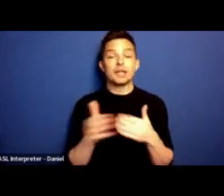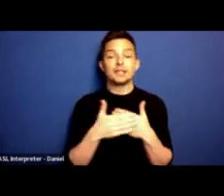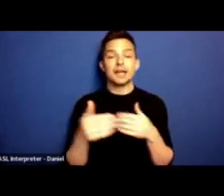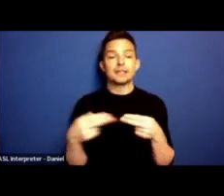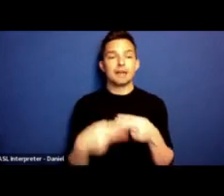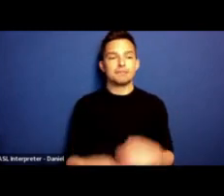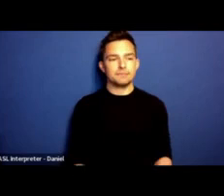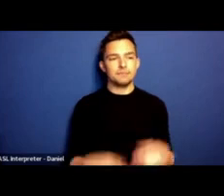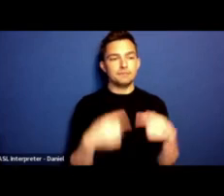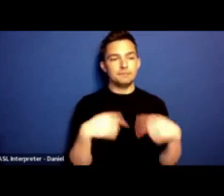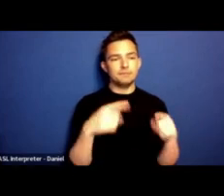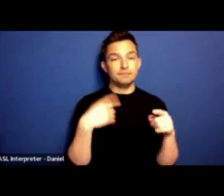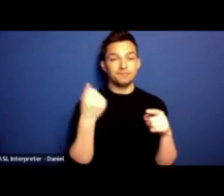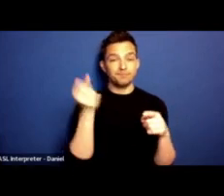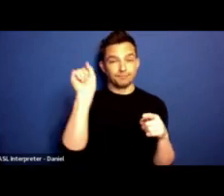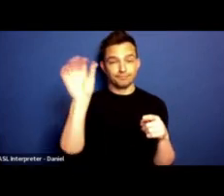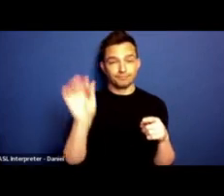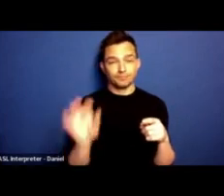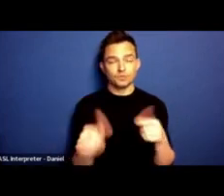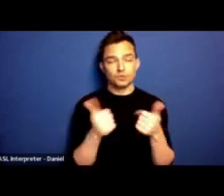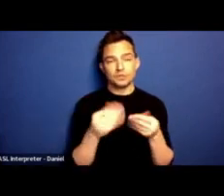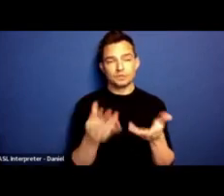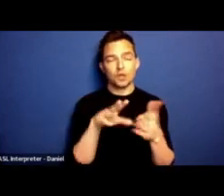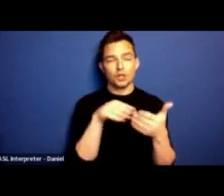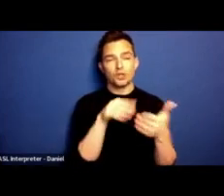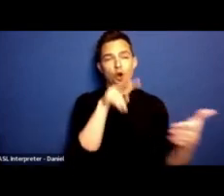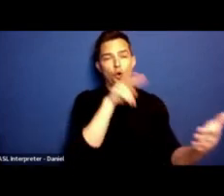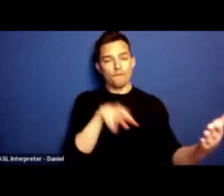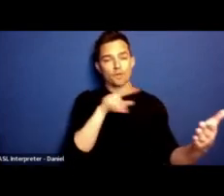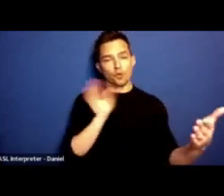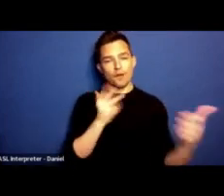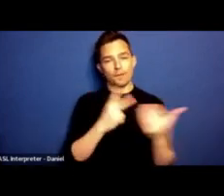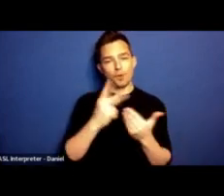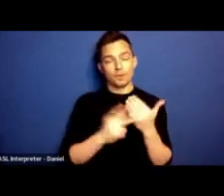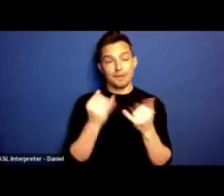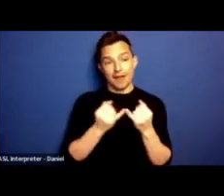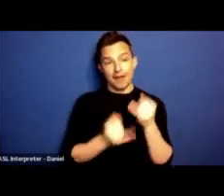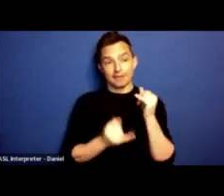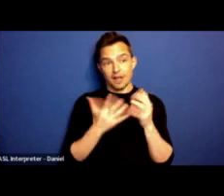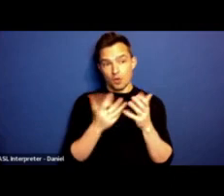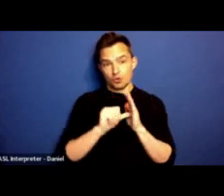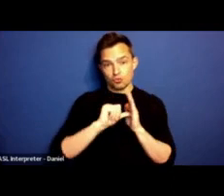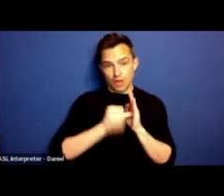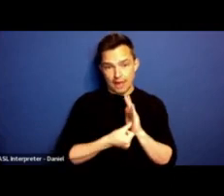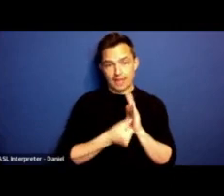And while I've given you a try to give you an overview of our programs, lastly, I wanted to highlight some opportunities for